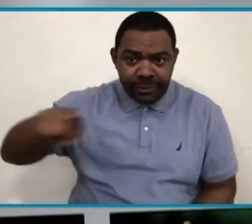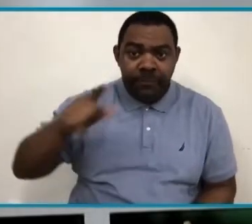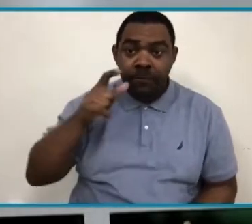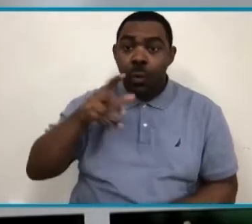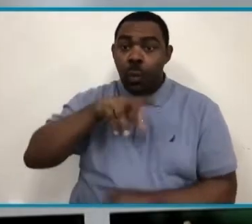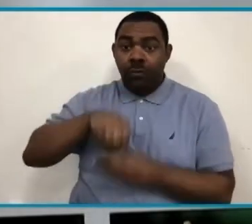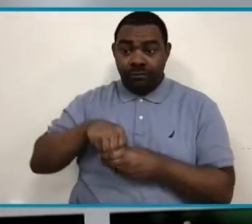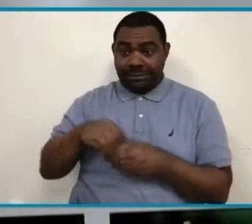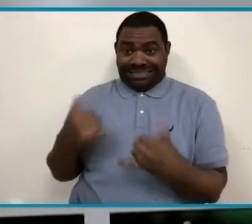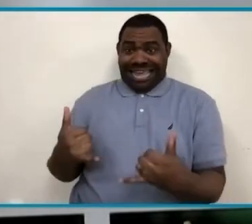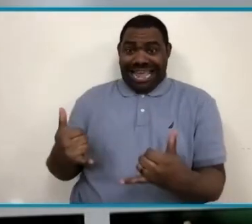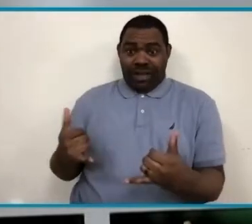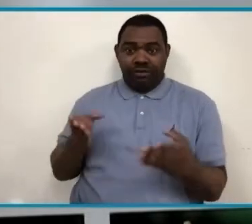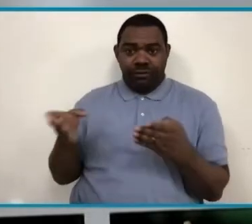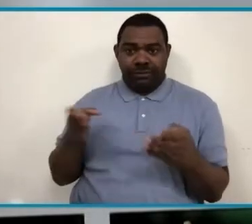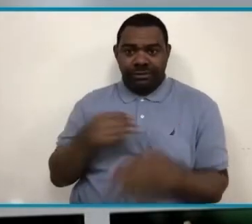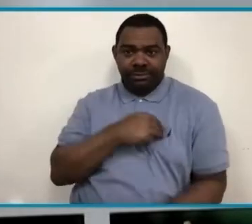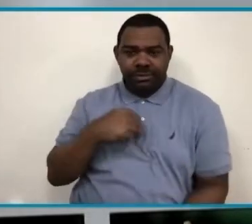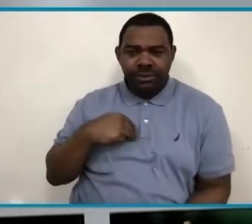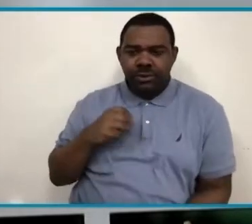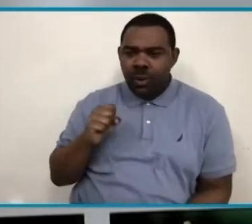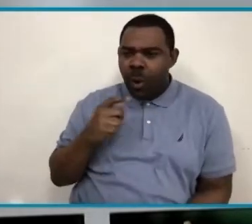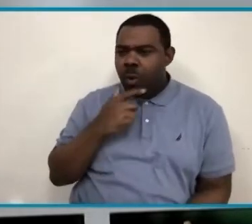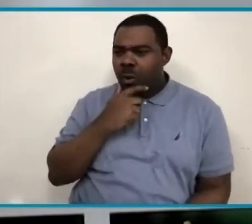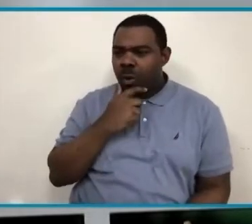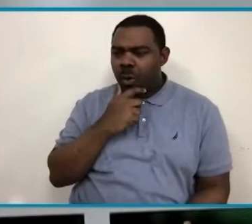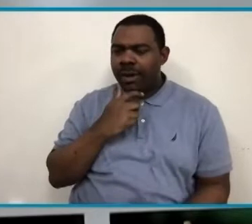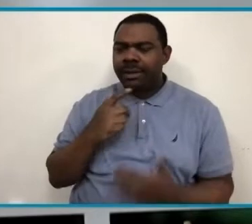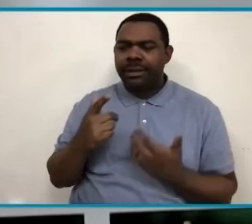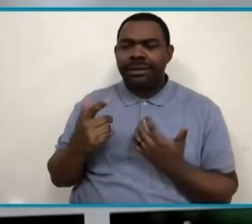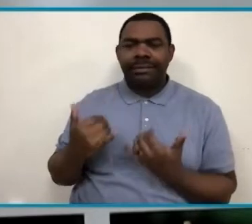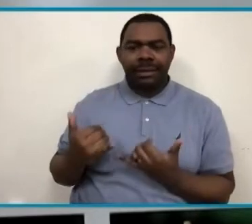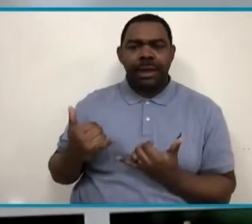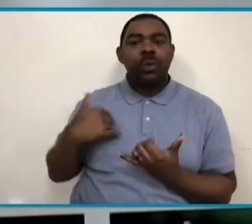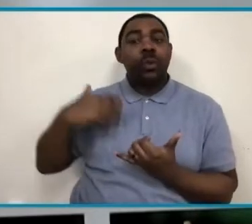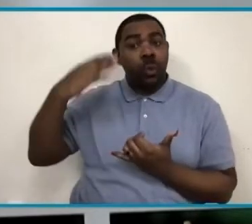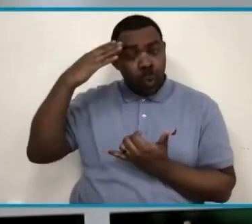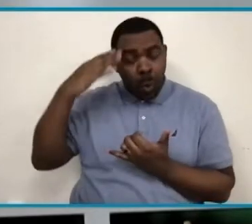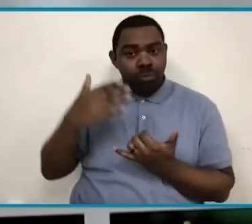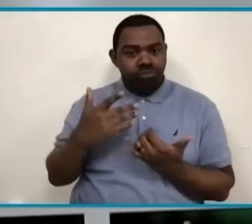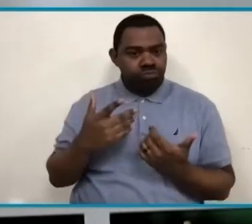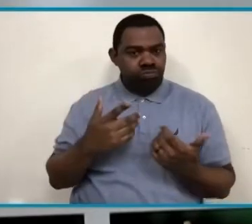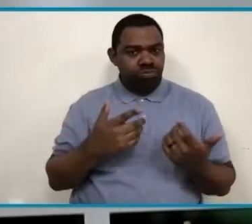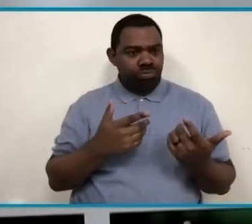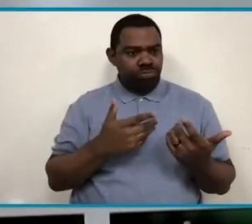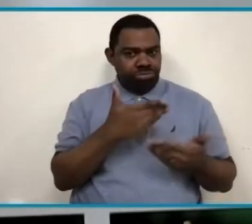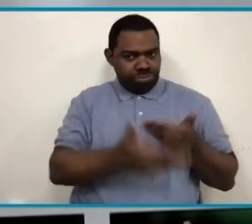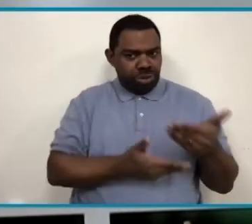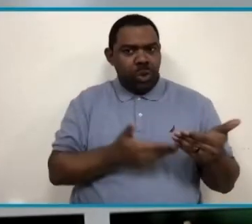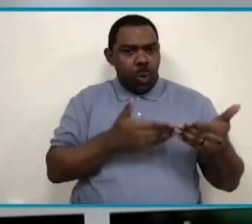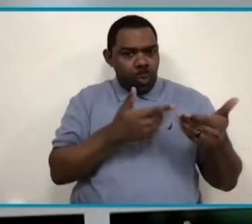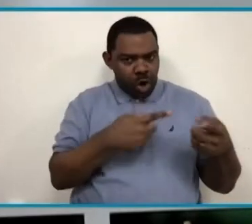Because even though the protocol had been found to be effective to improve pain-related